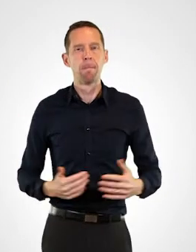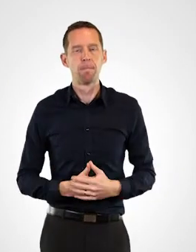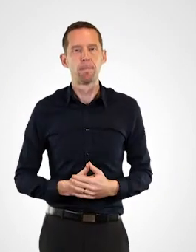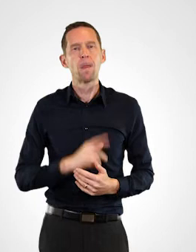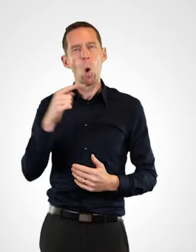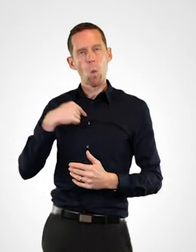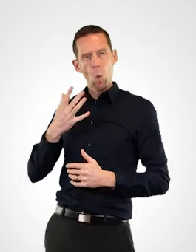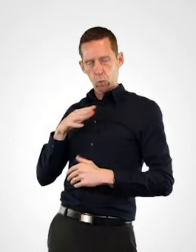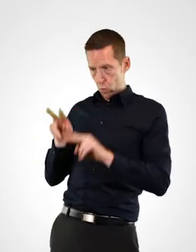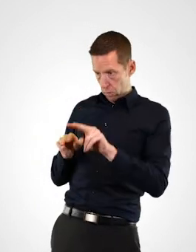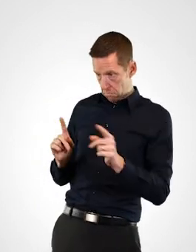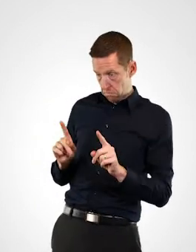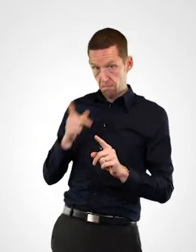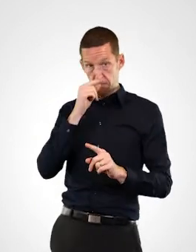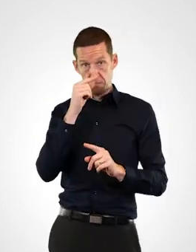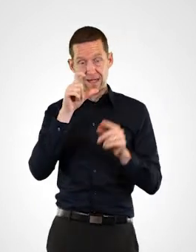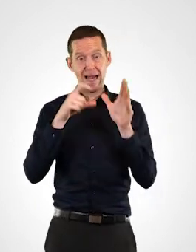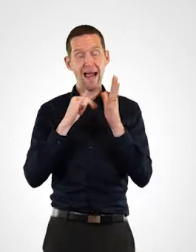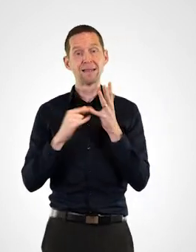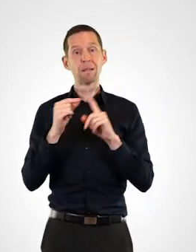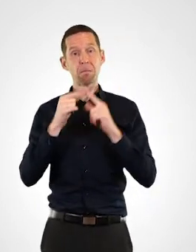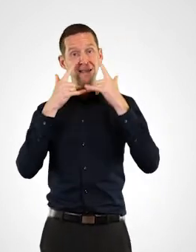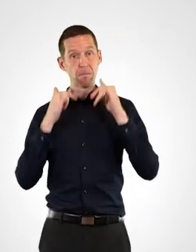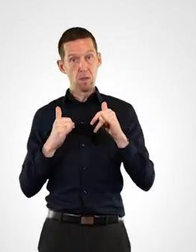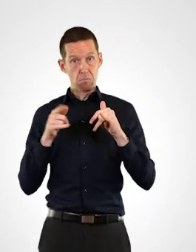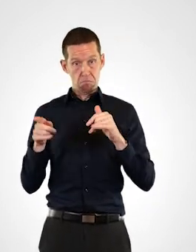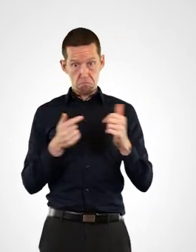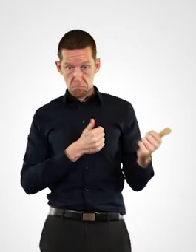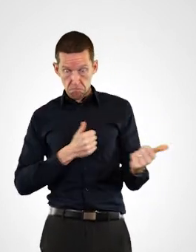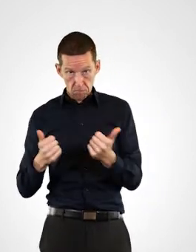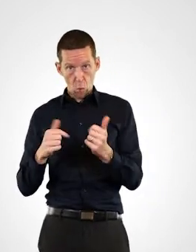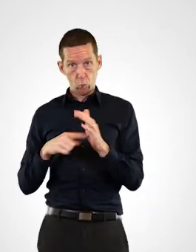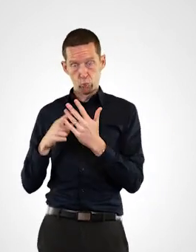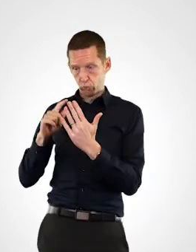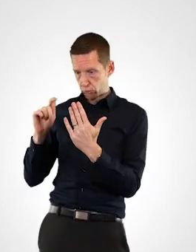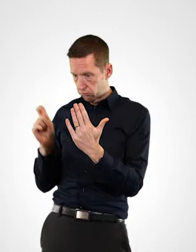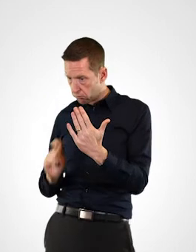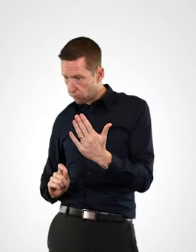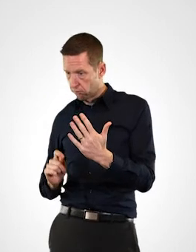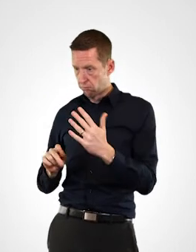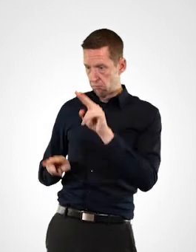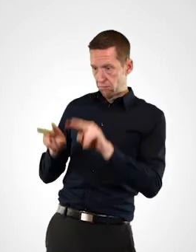So we wanted to know whether the CASP could be as effective in evaluating